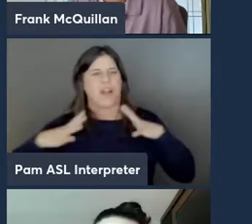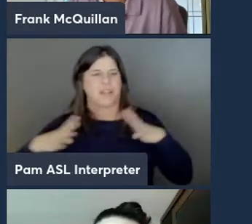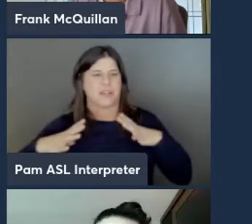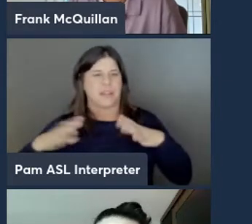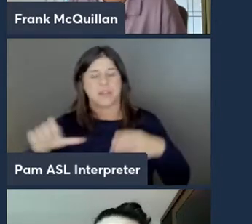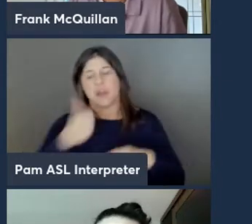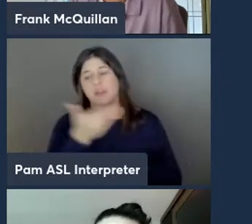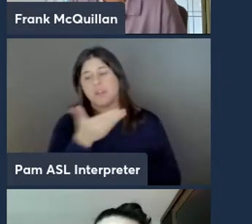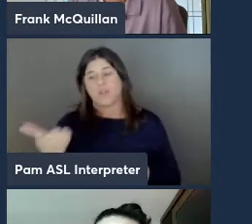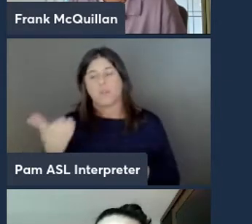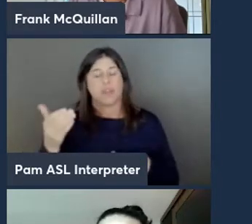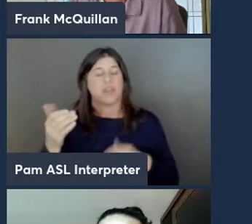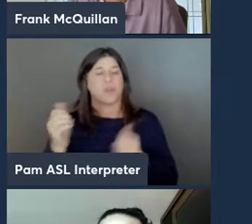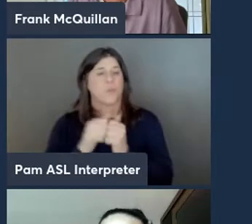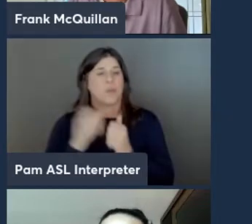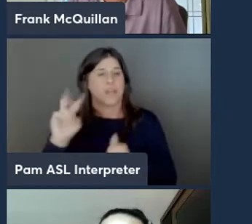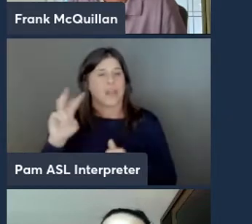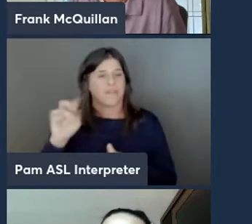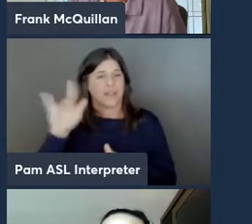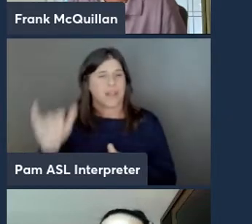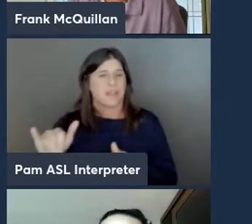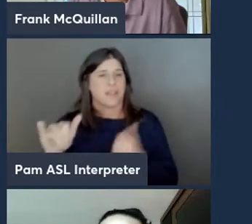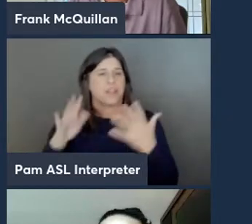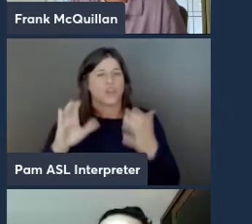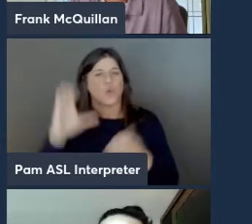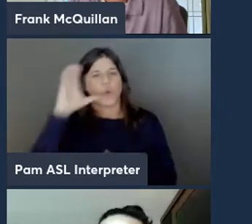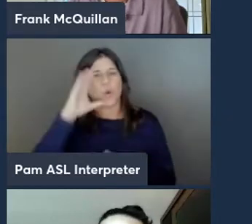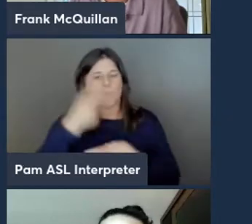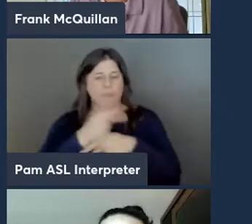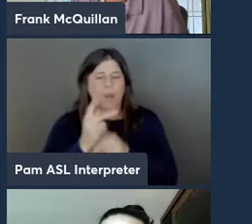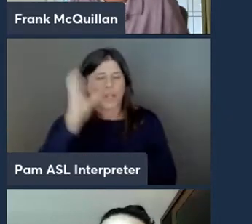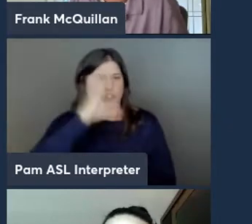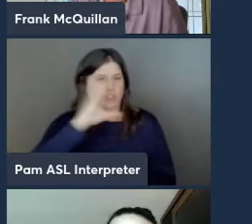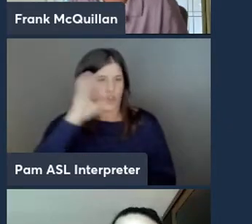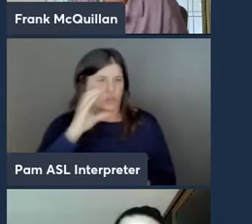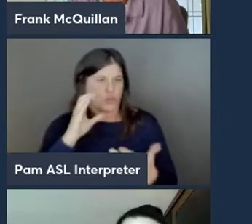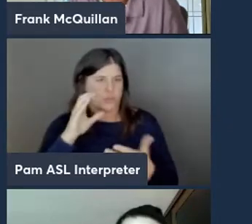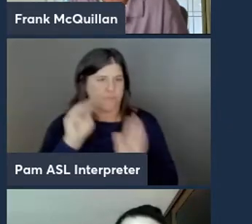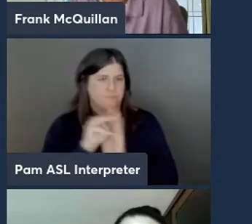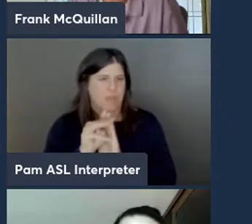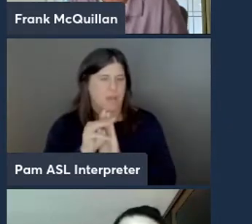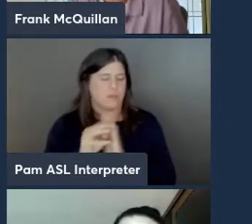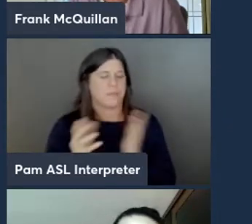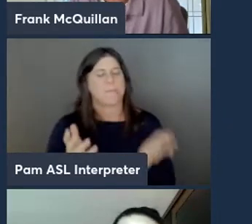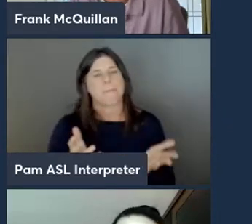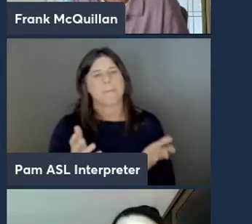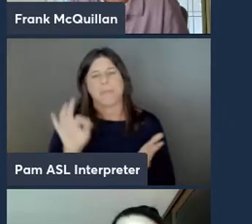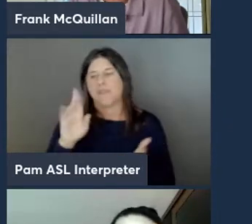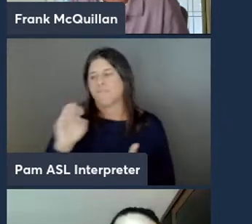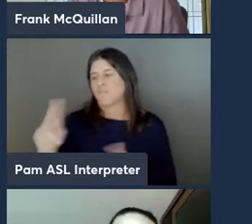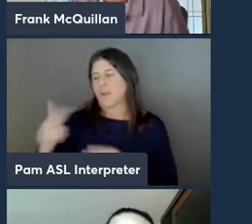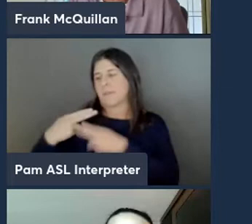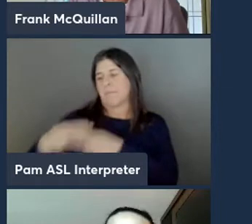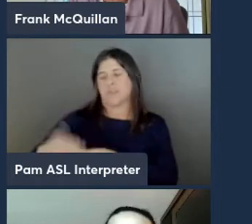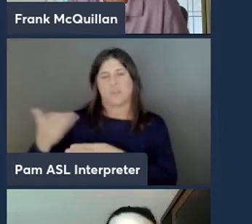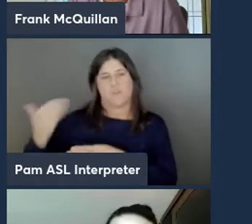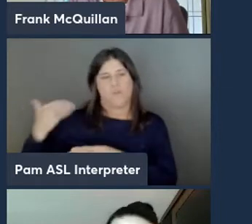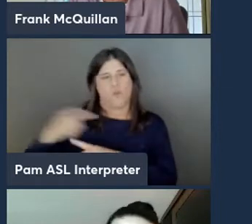is your search product search model. Frank mentioned it earlier that it would be great